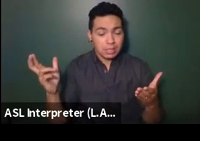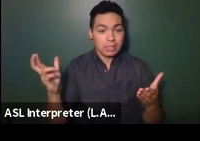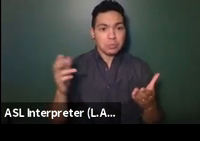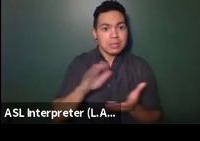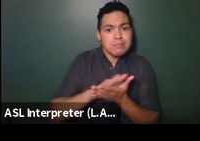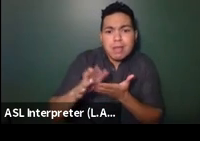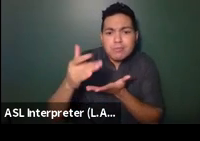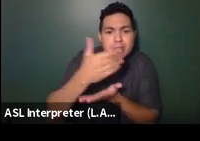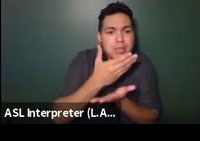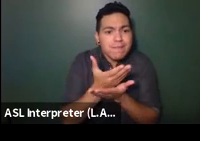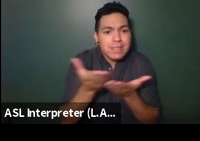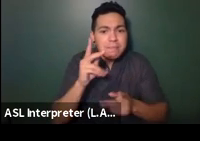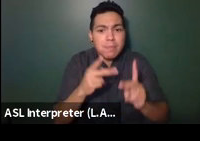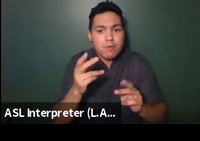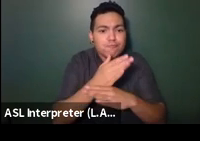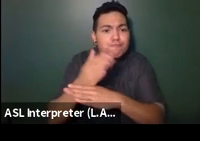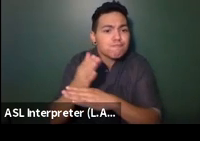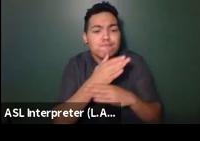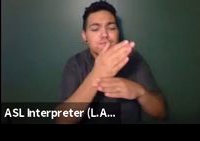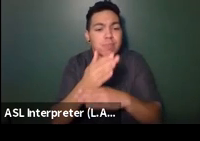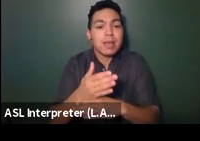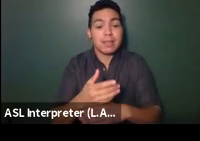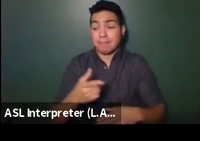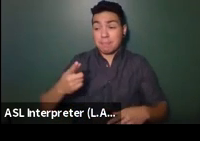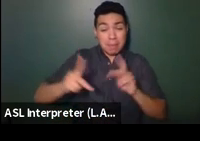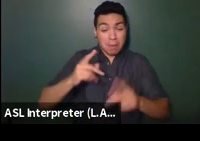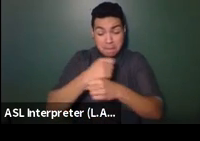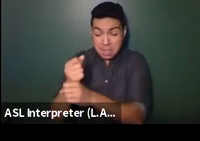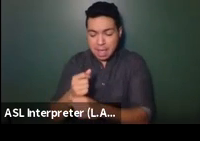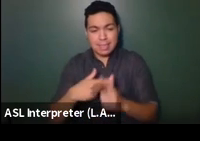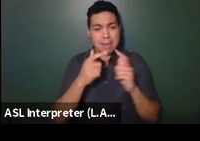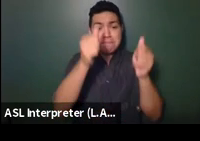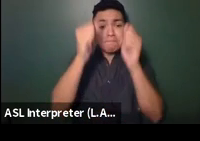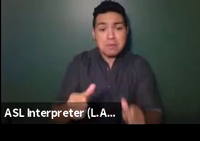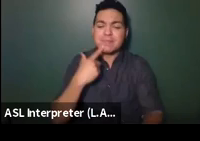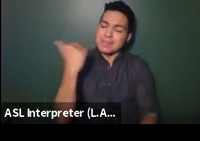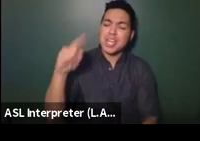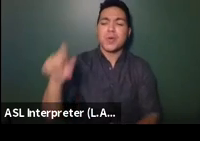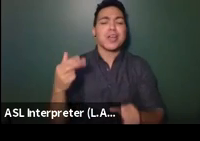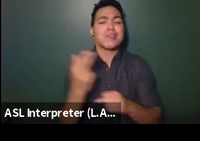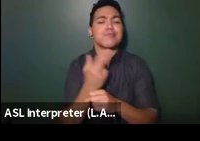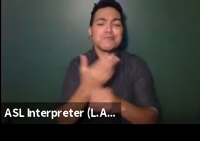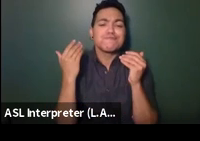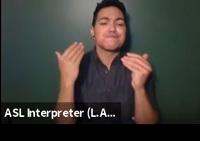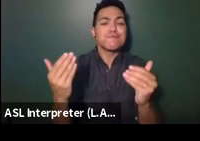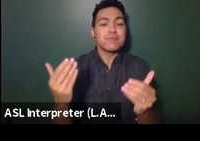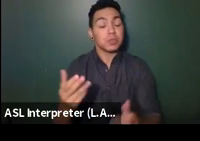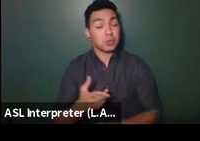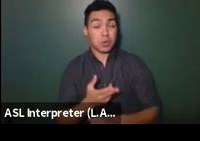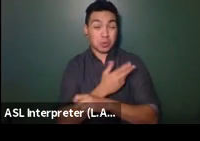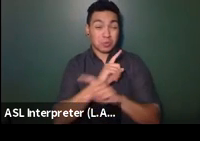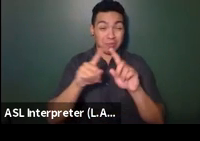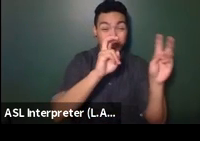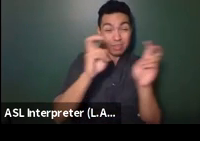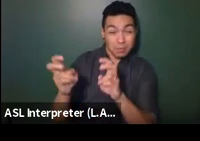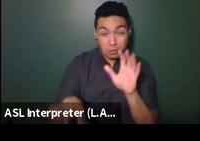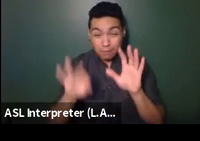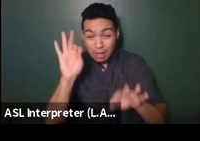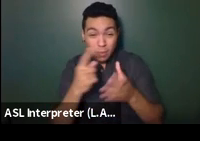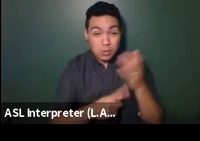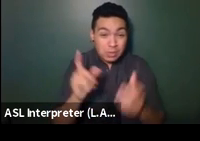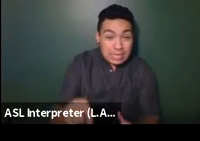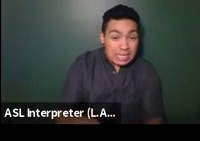ESD 189 - Amy Colburn: They've created and they've said anybody can use these. So, from here you can search by subject resource type level, which is a grade level.